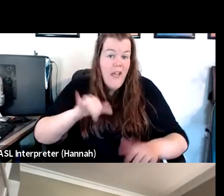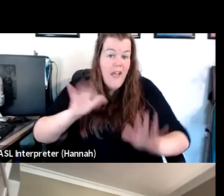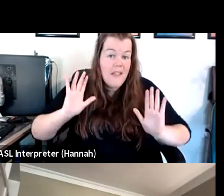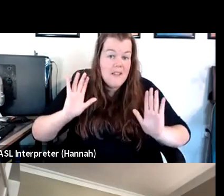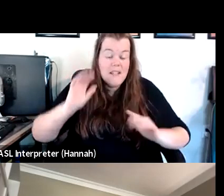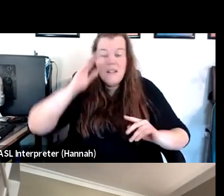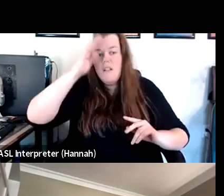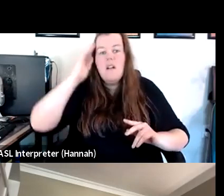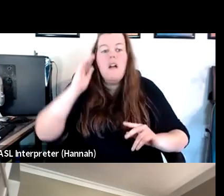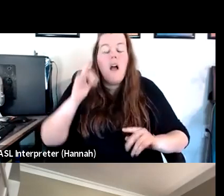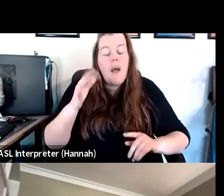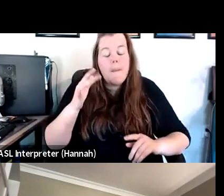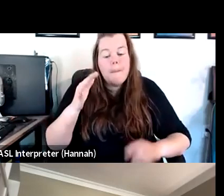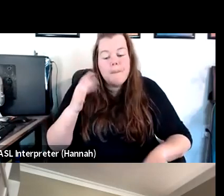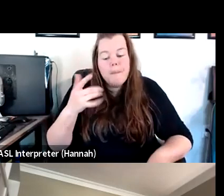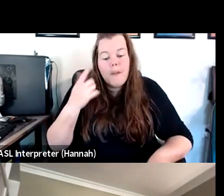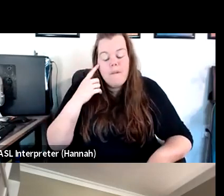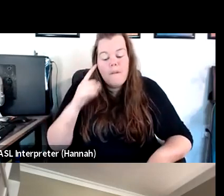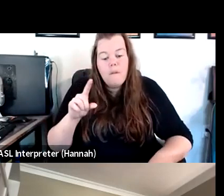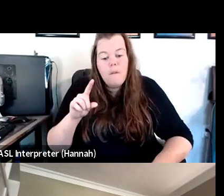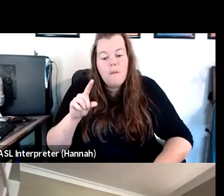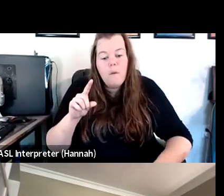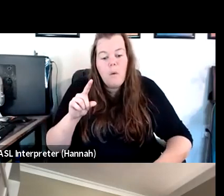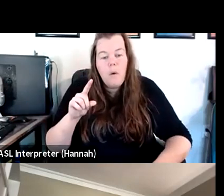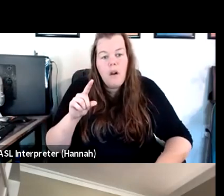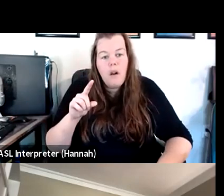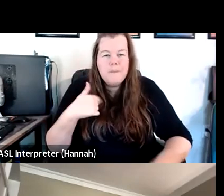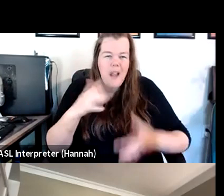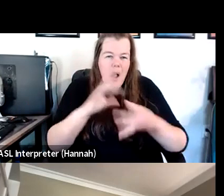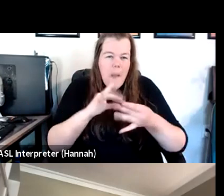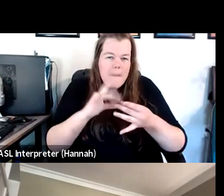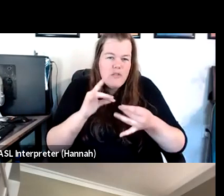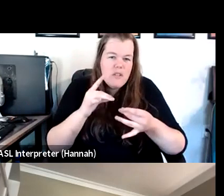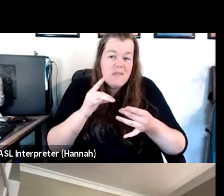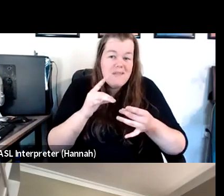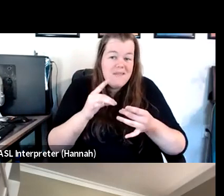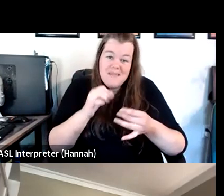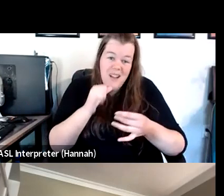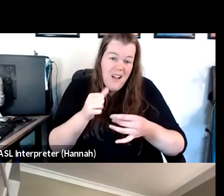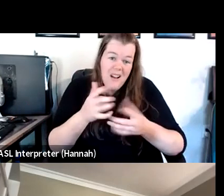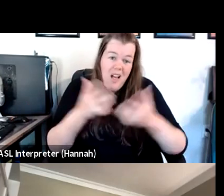um as far as you know I mentioned you know the the lack of a requirement for criminal background